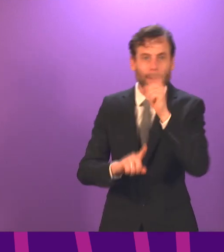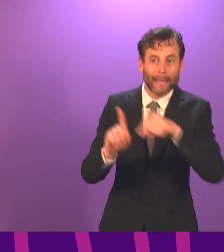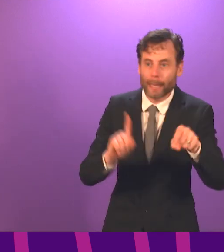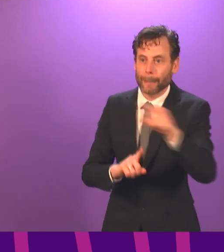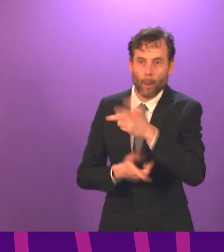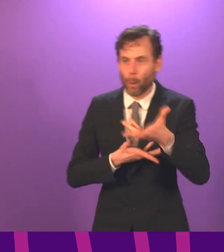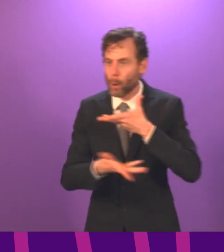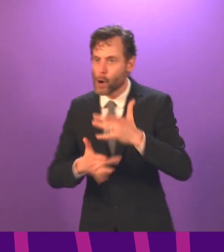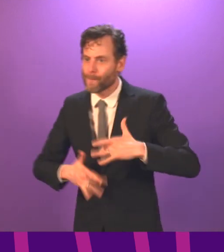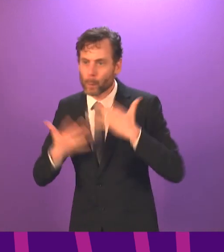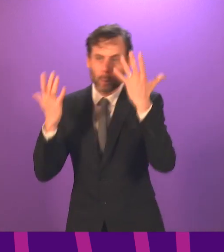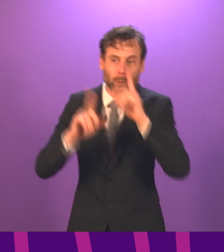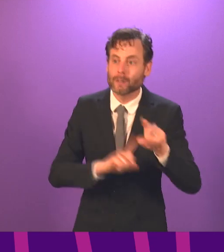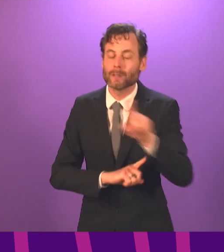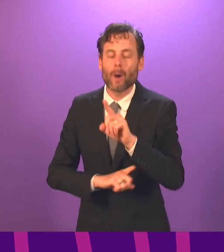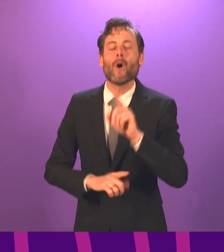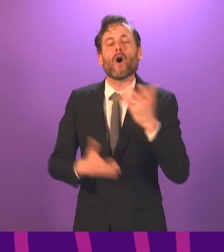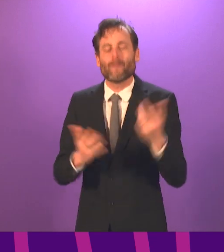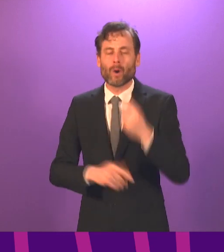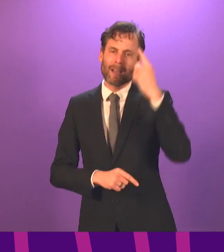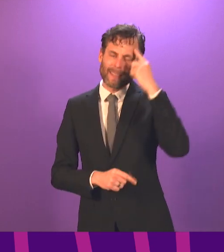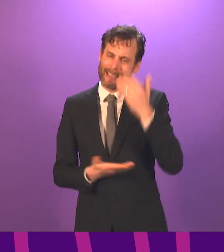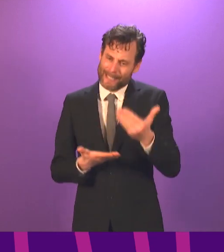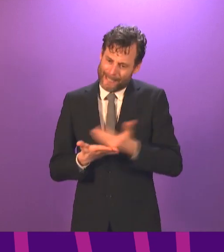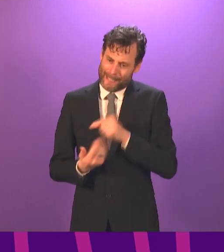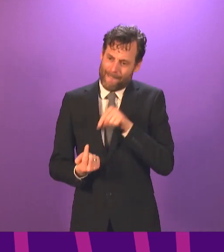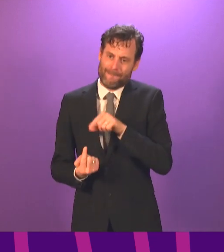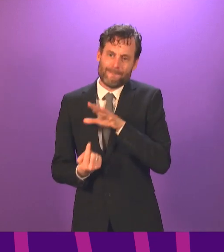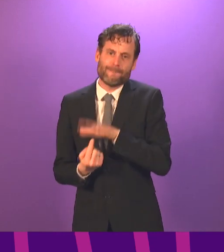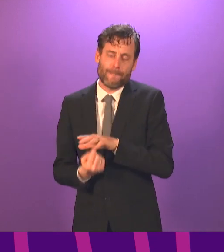While it is important that campaigns are able to operate as much as possible, we need to